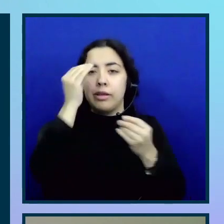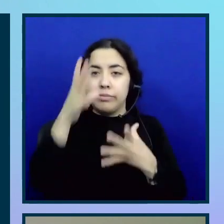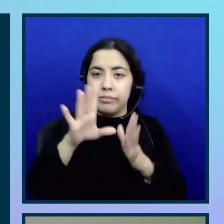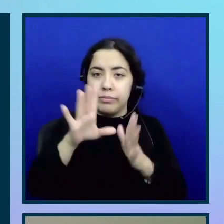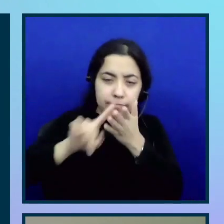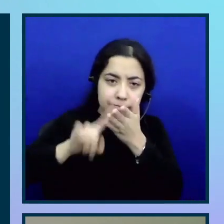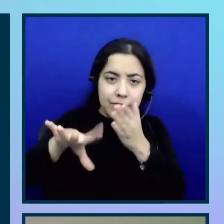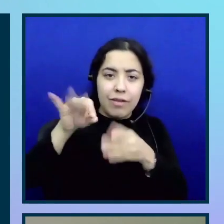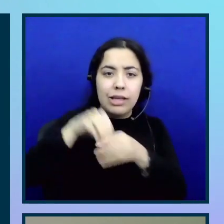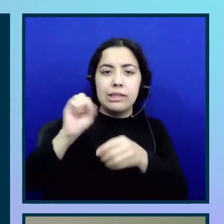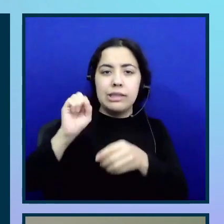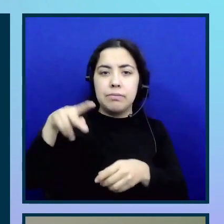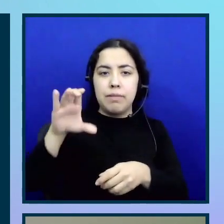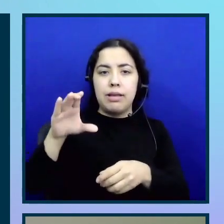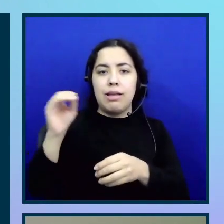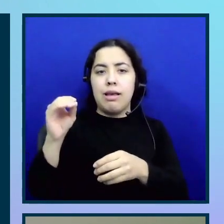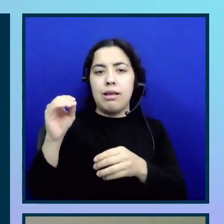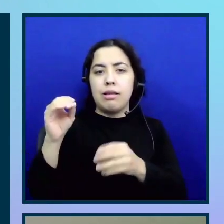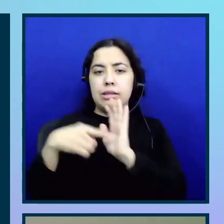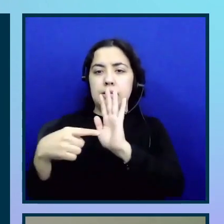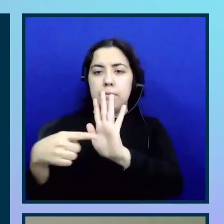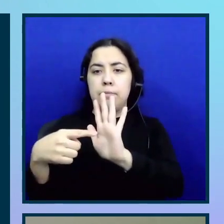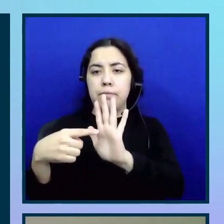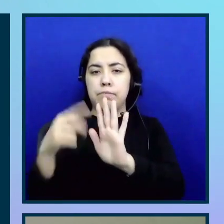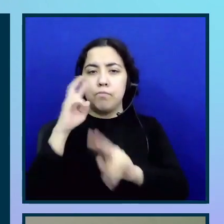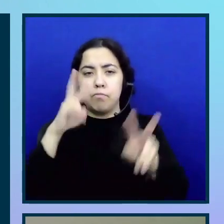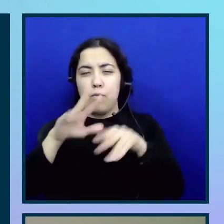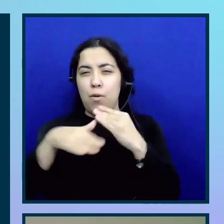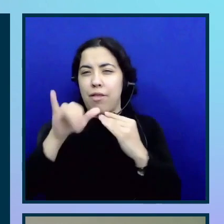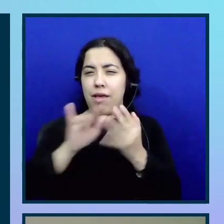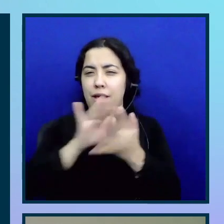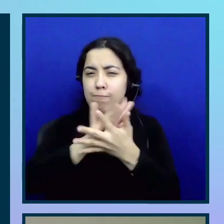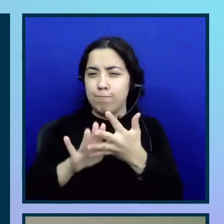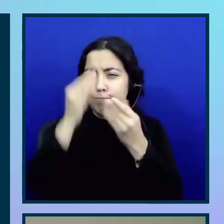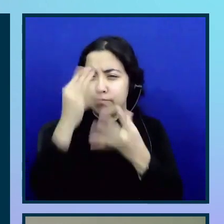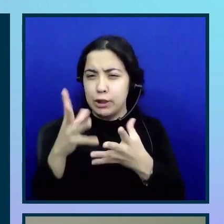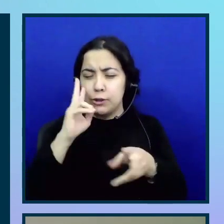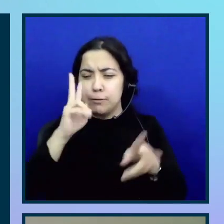and examples looking at all of that, and weighing all of that.